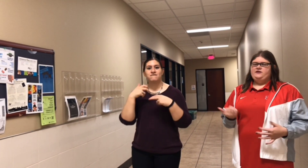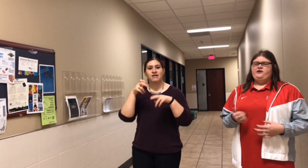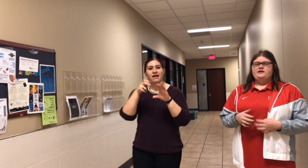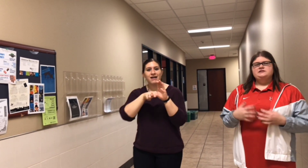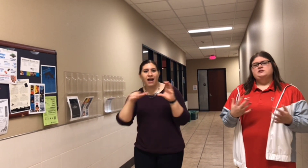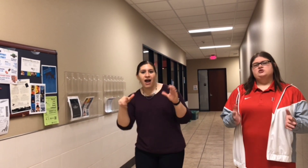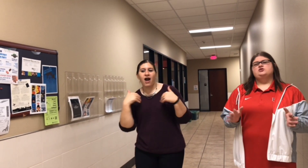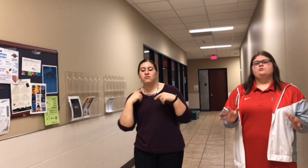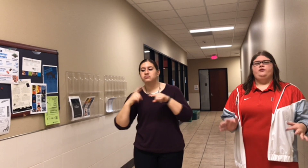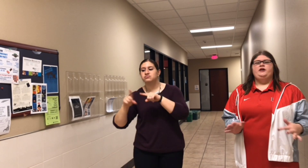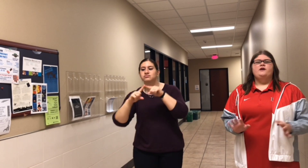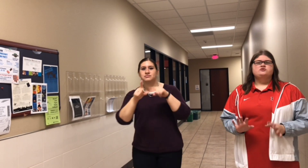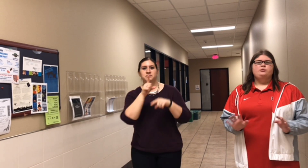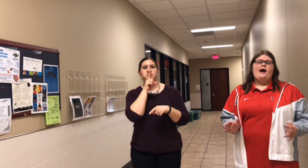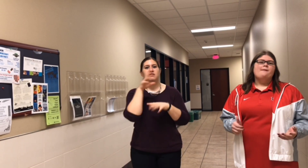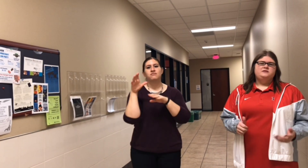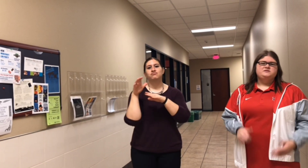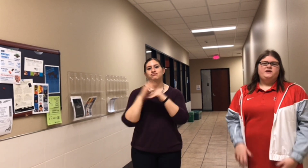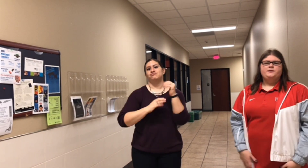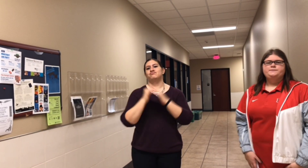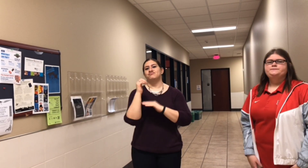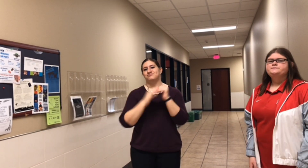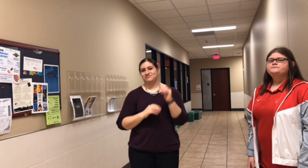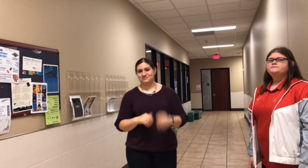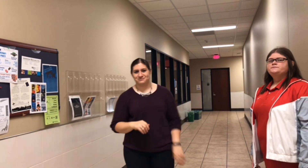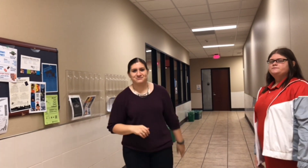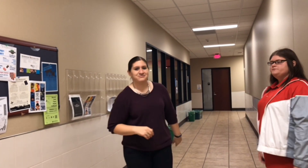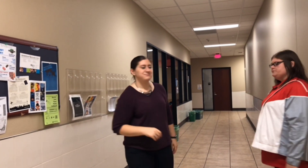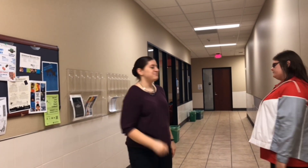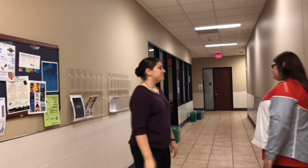different areas and it's just a really comfortable atmosphere.